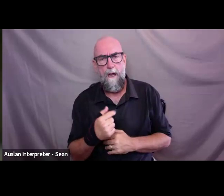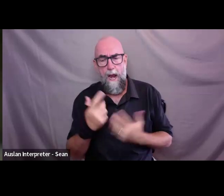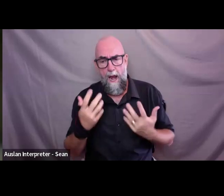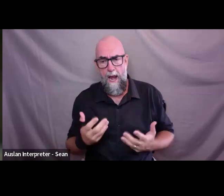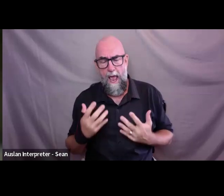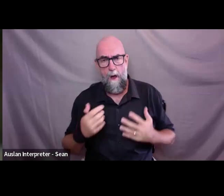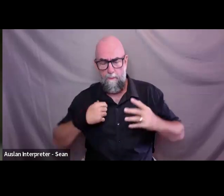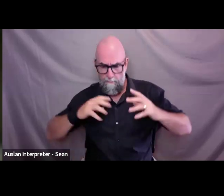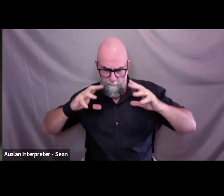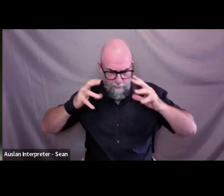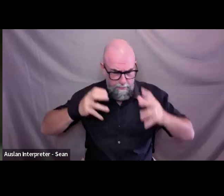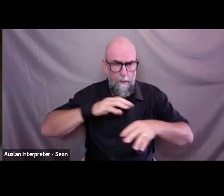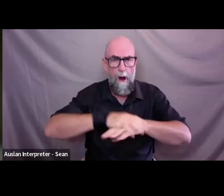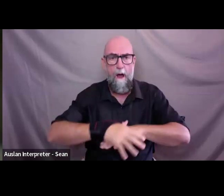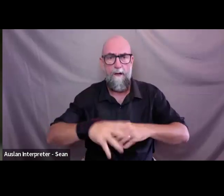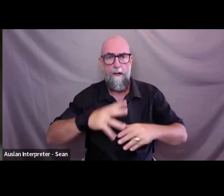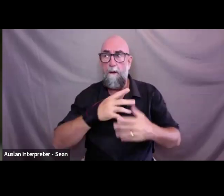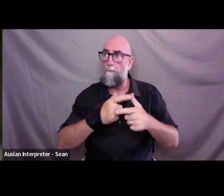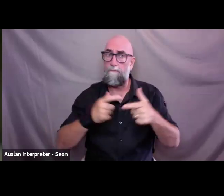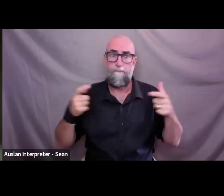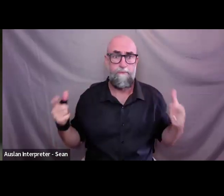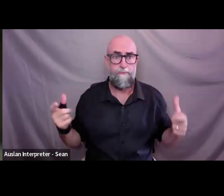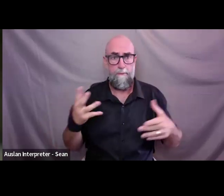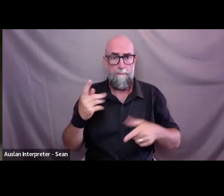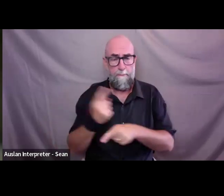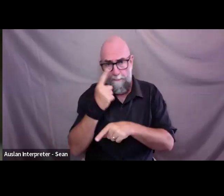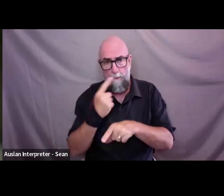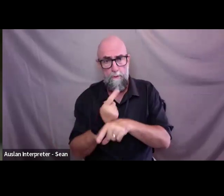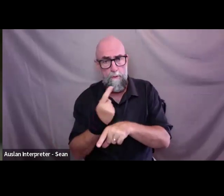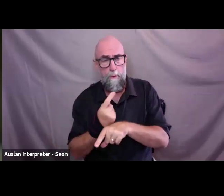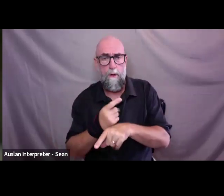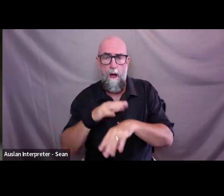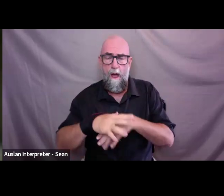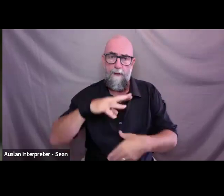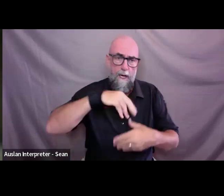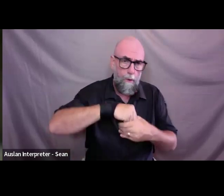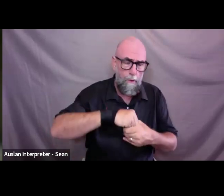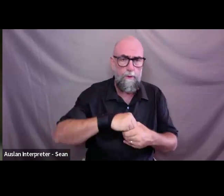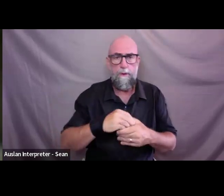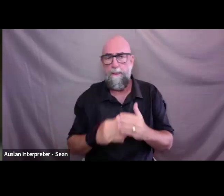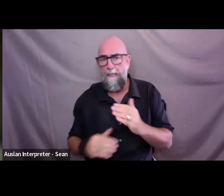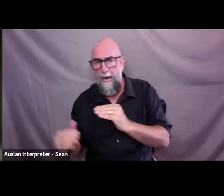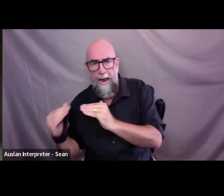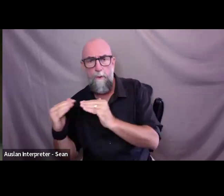Just to give you a few more stats, the average household in Australia which is 2.6 people, ,